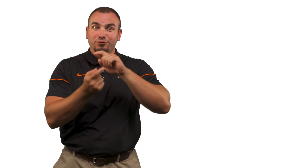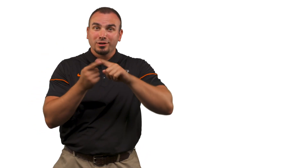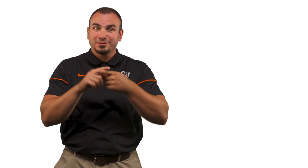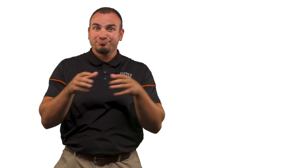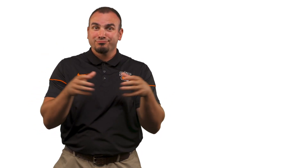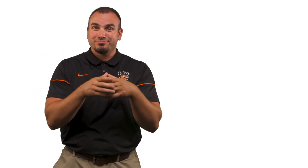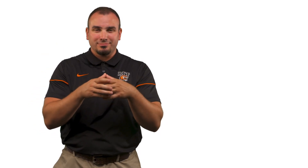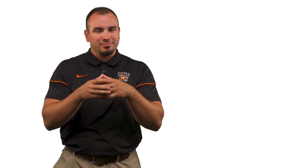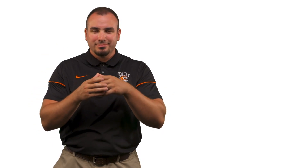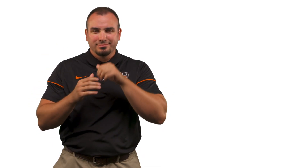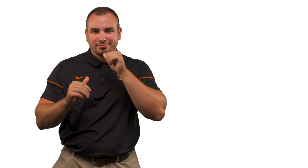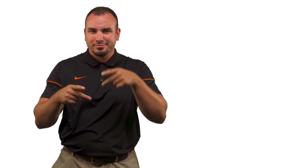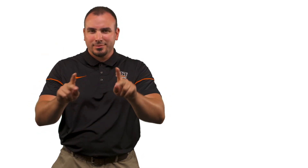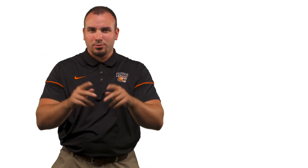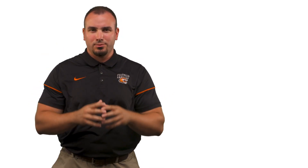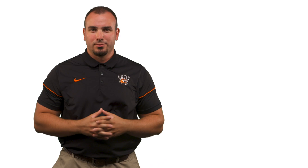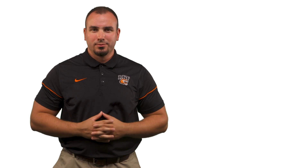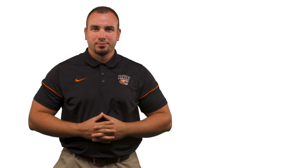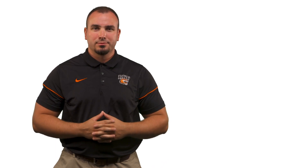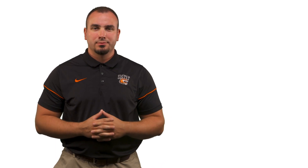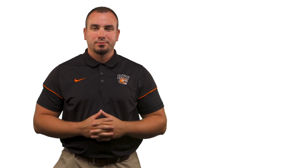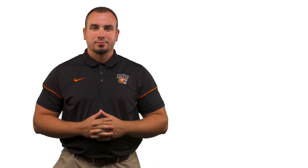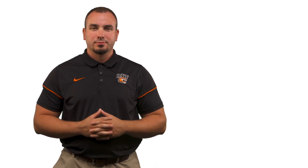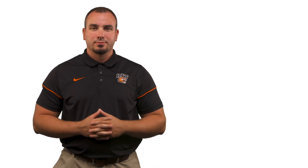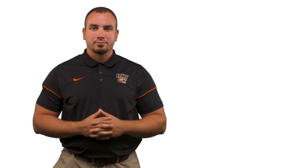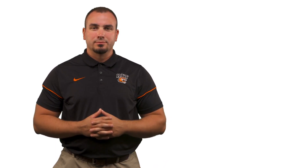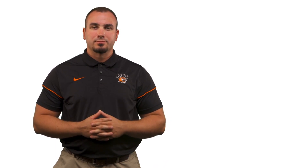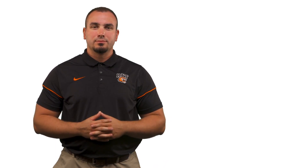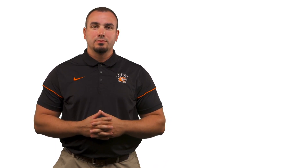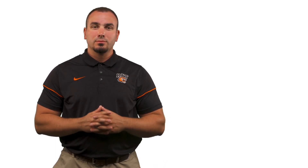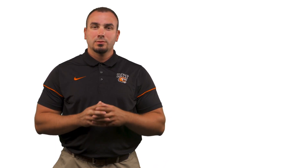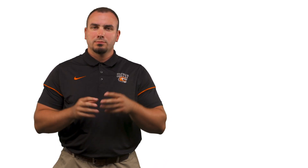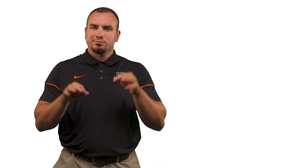Refrain from carpooling with others.